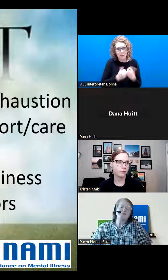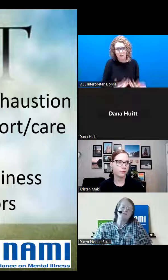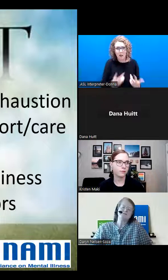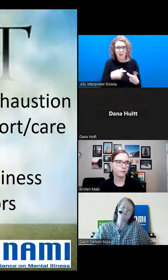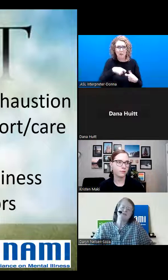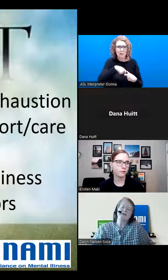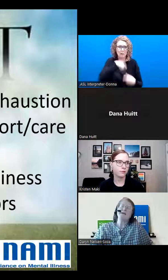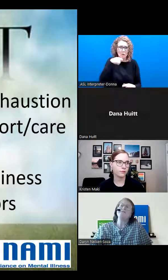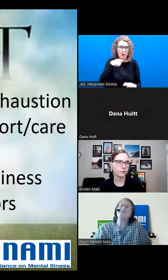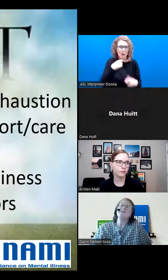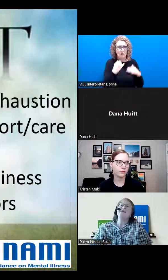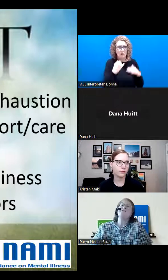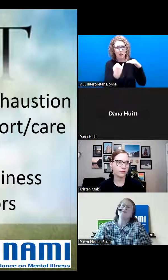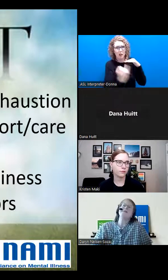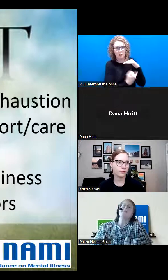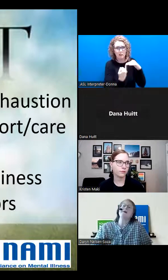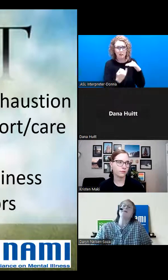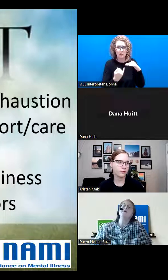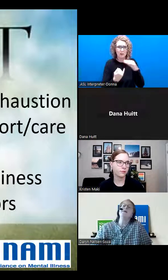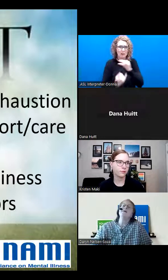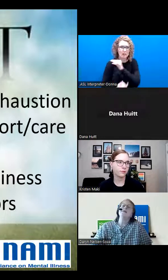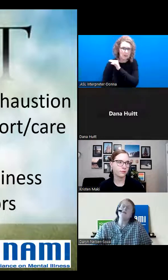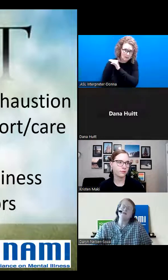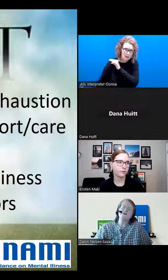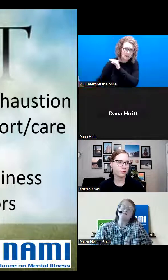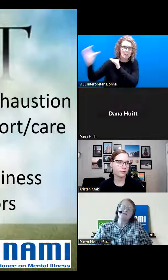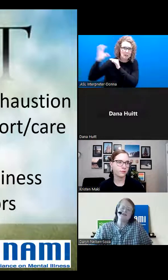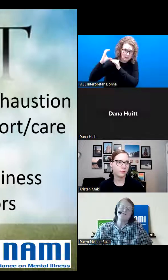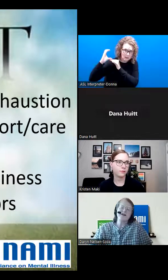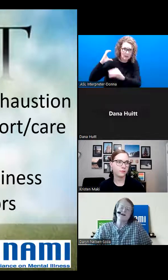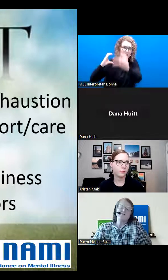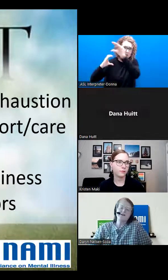the evidence-based algorithm runs, and it suggests these are things that could